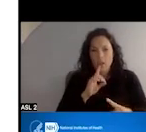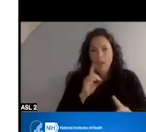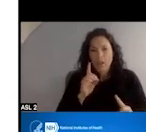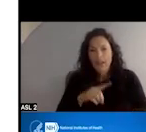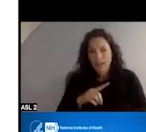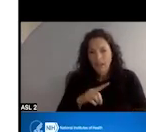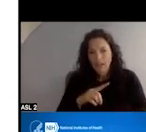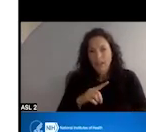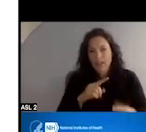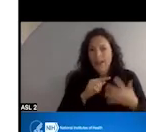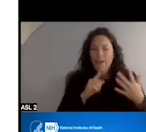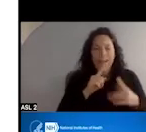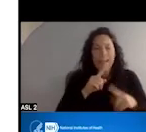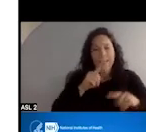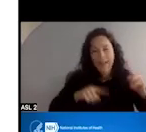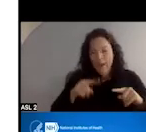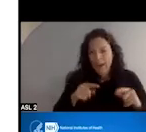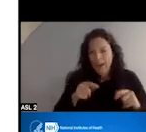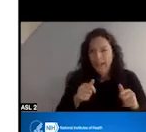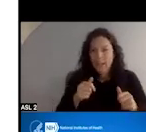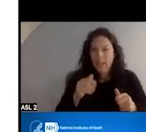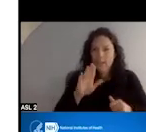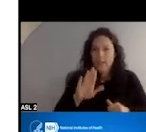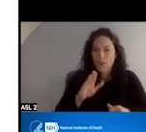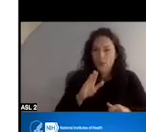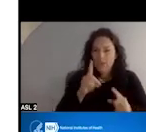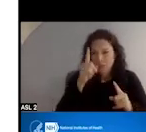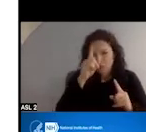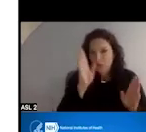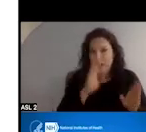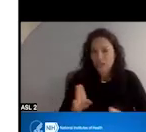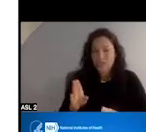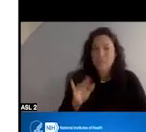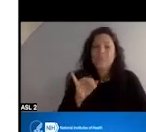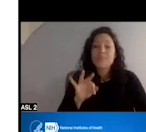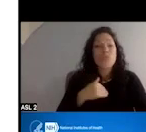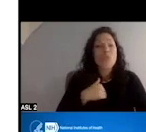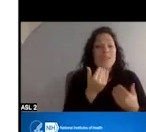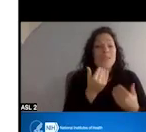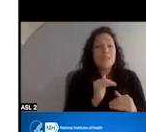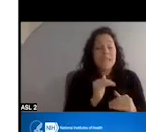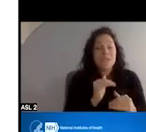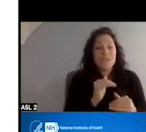depending upon your proposed strategy. If there are, say, limitations that prevent sharing entirely,